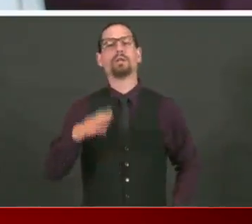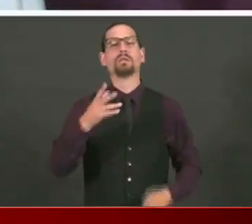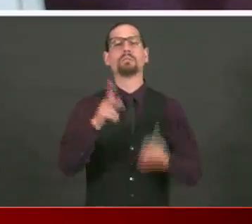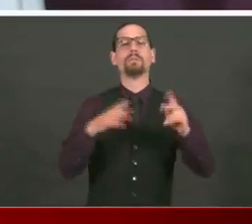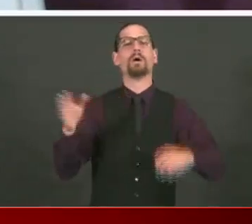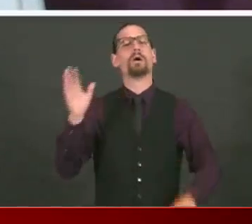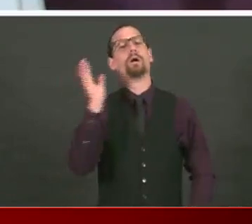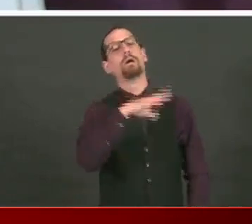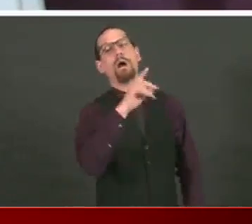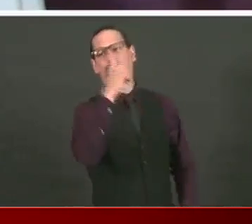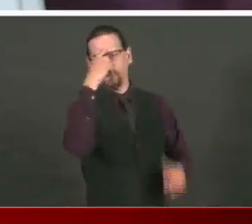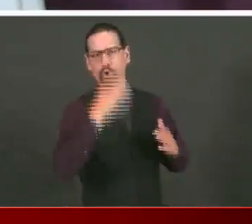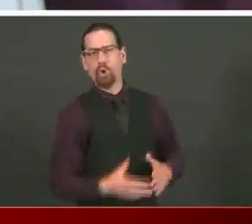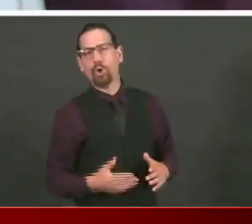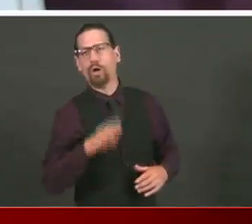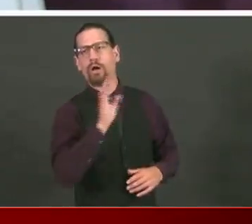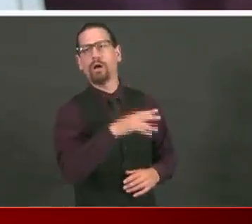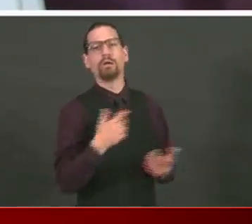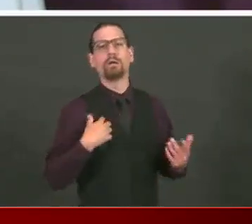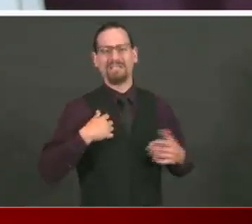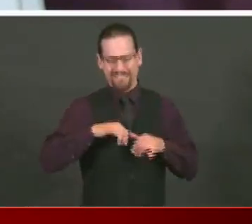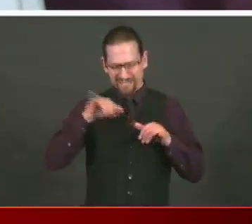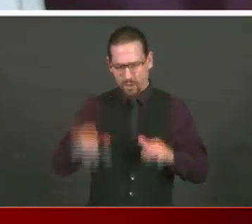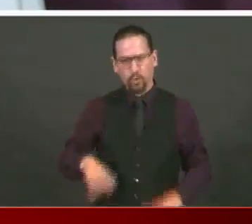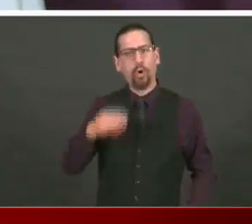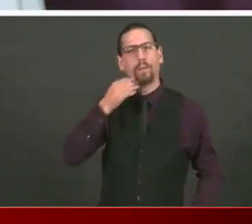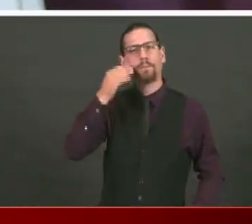STAY HOME, I DO NOT GET PAID. I AM GOING TO GET TESTED AND GO